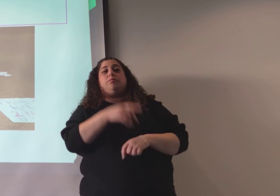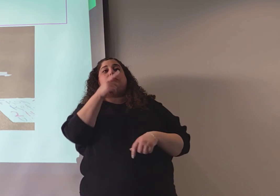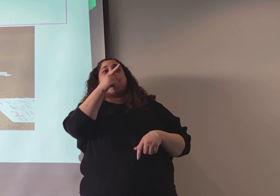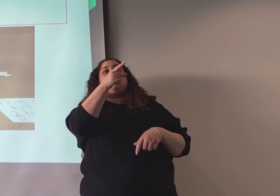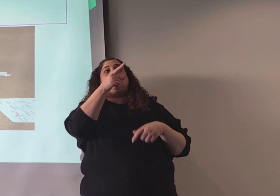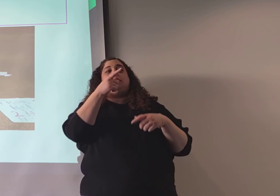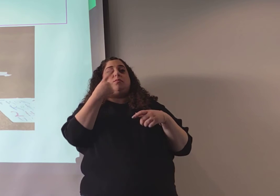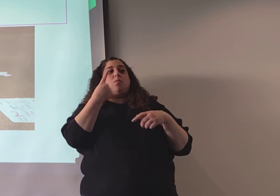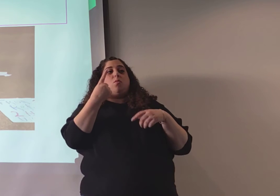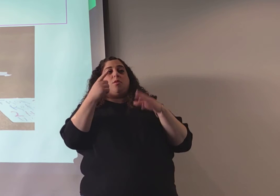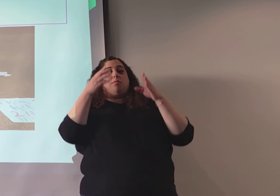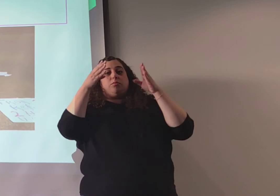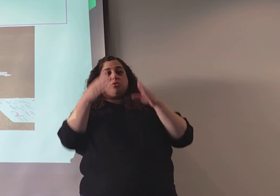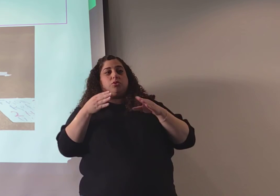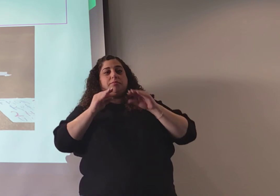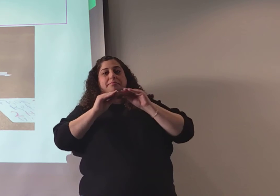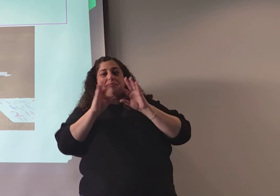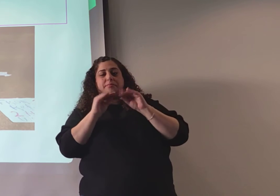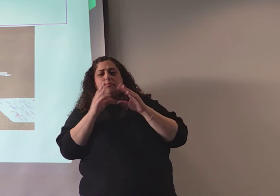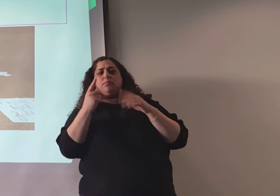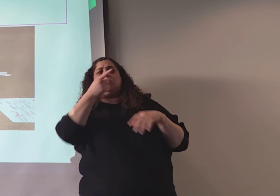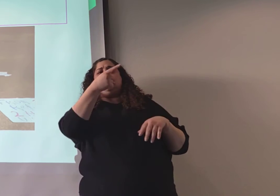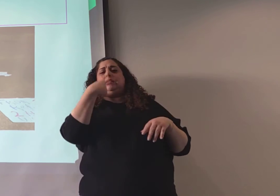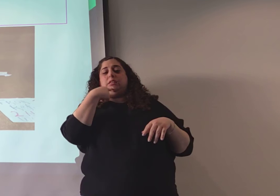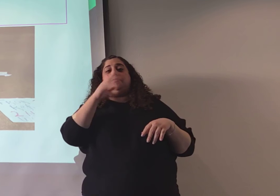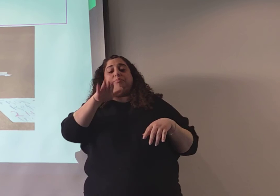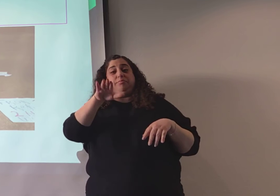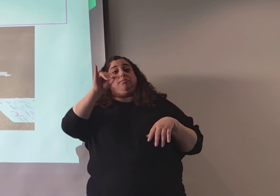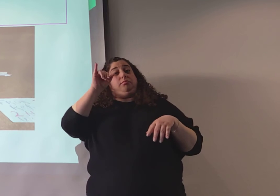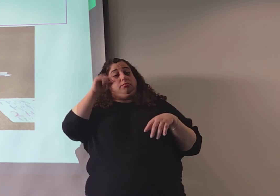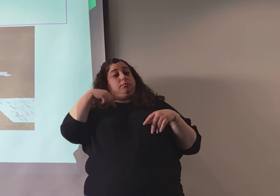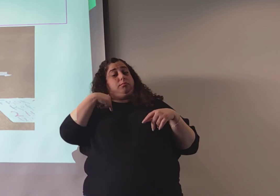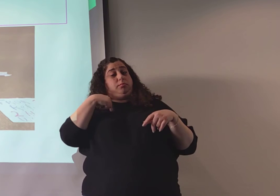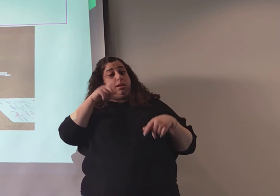He did go to the doctor then.